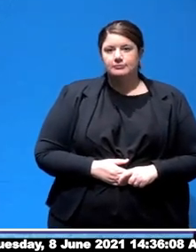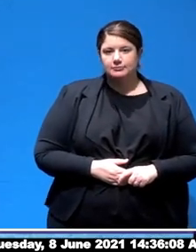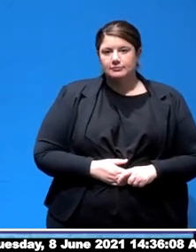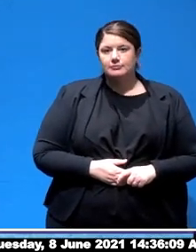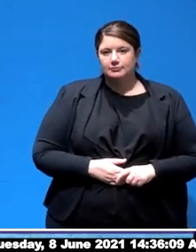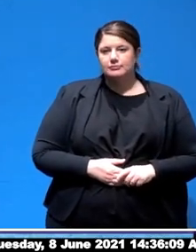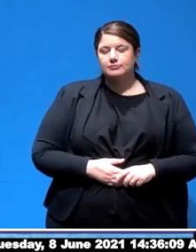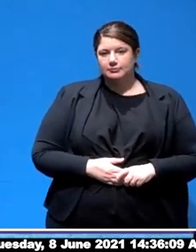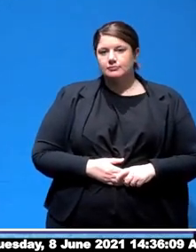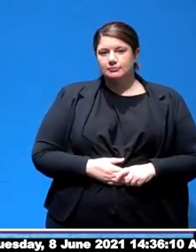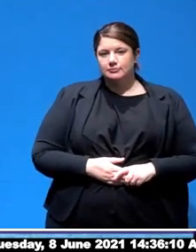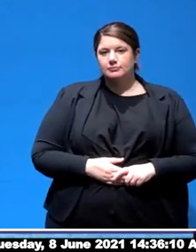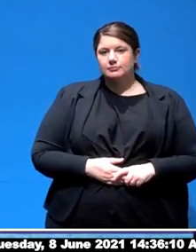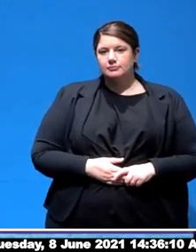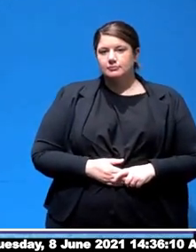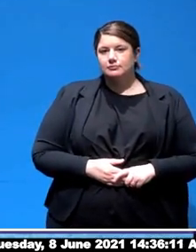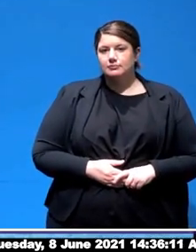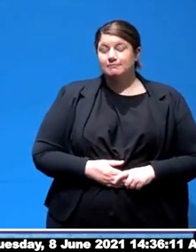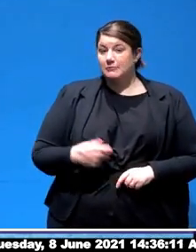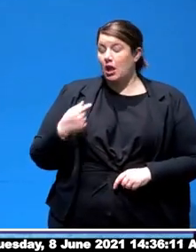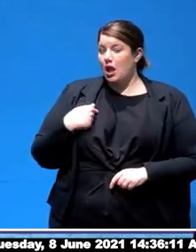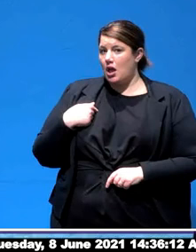I want to ask you --- I'm conscious of the time, Commissioners.